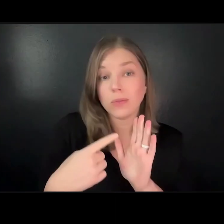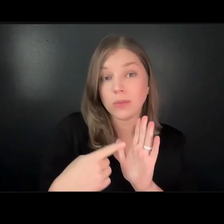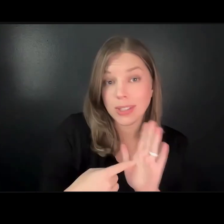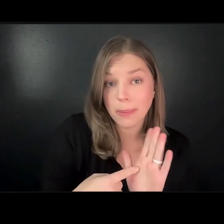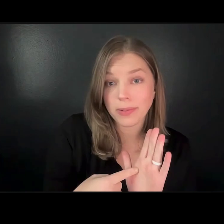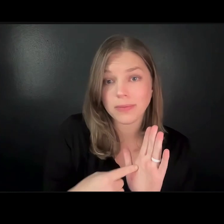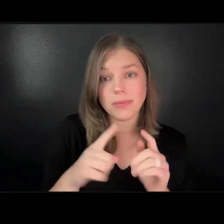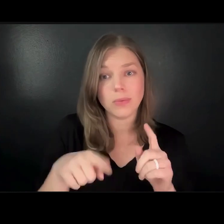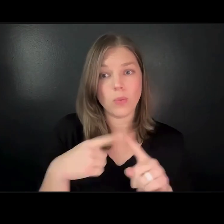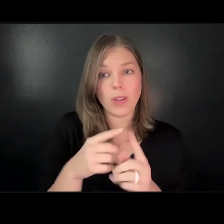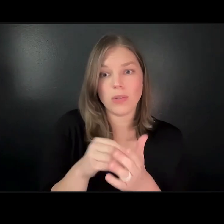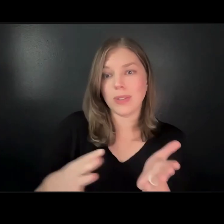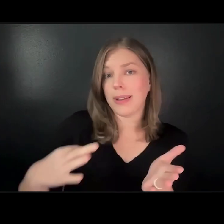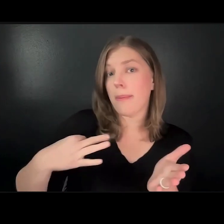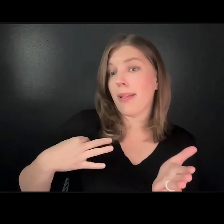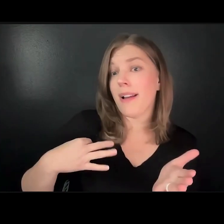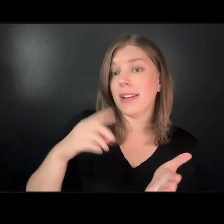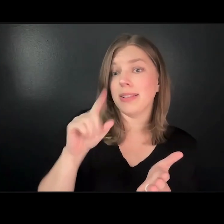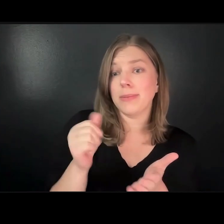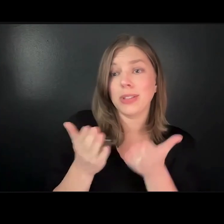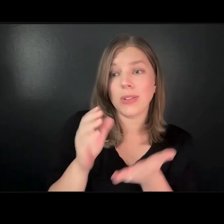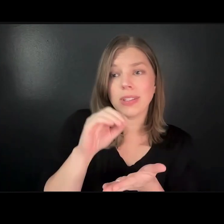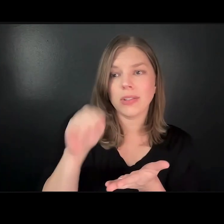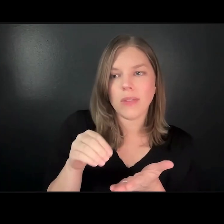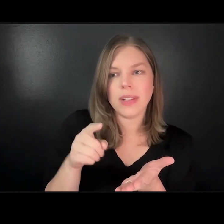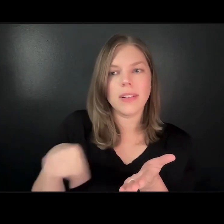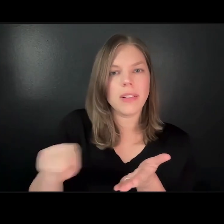For example, when students apply for disability services office